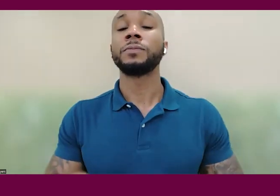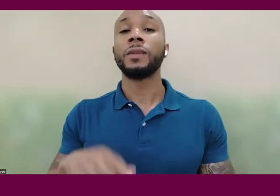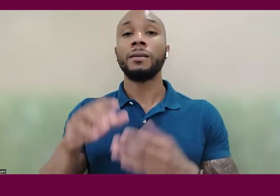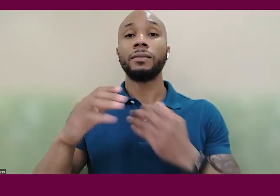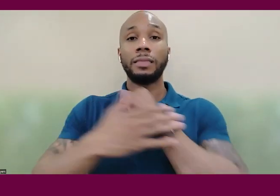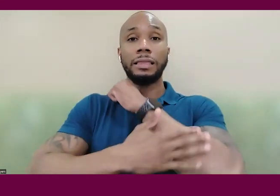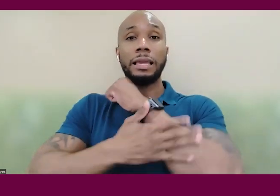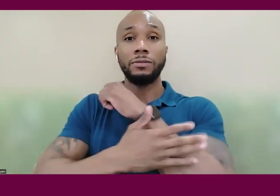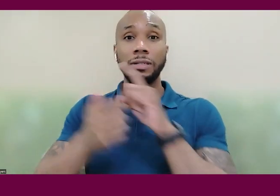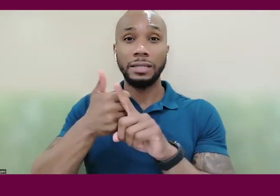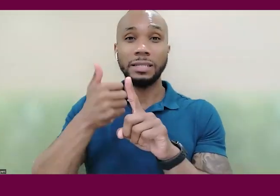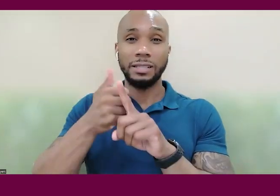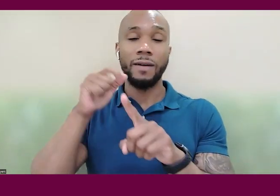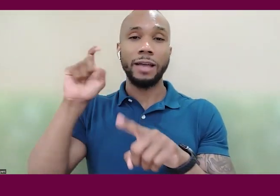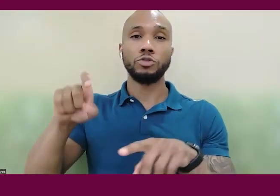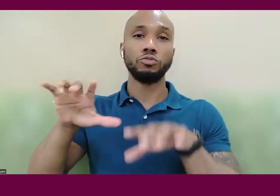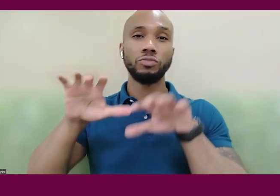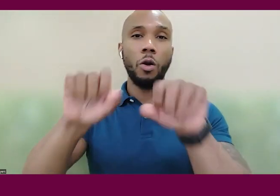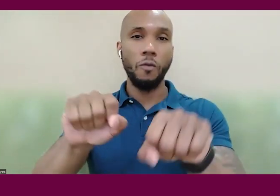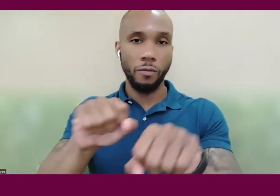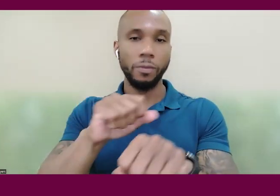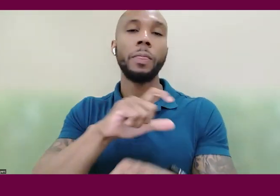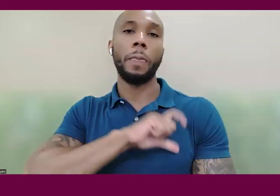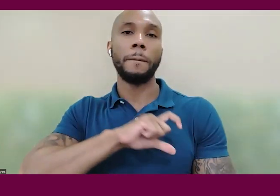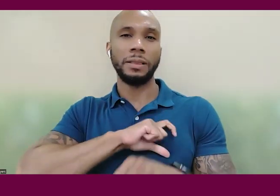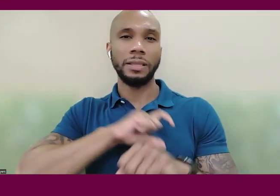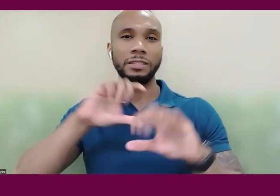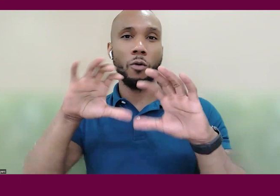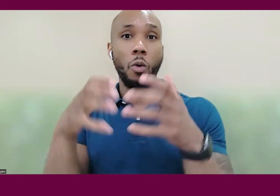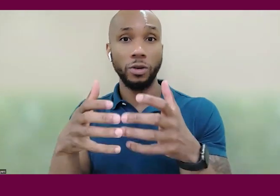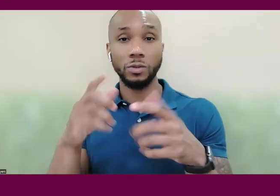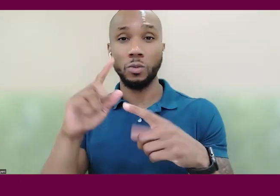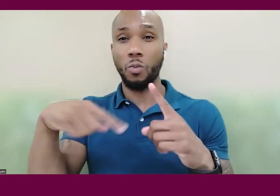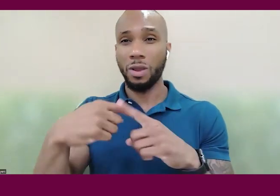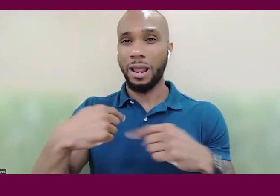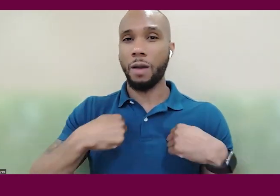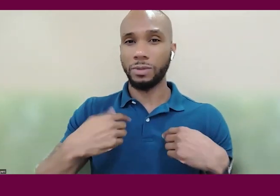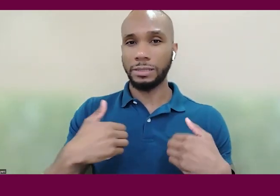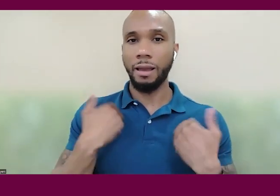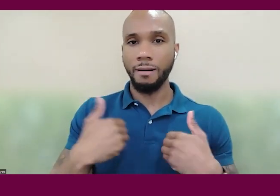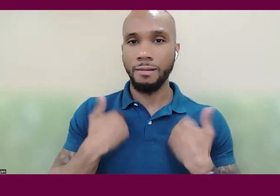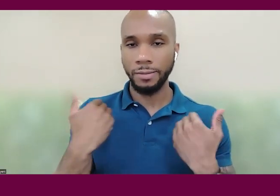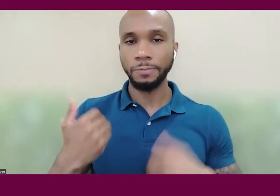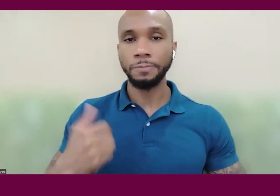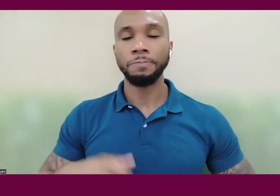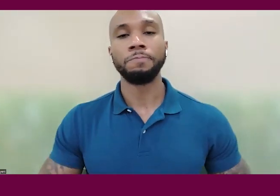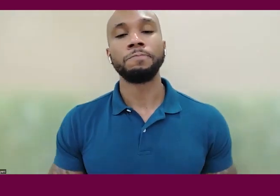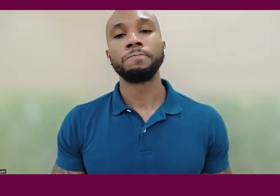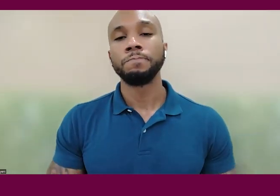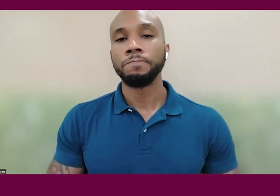The county had to take over the police force when I was a very young age.